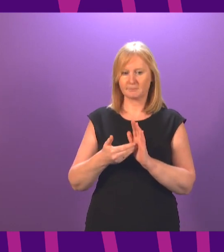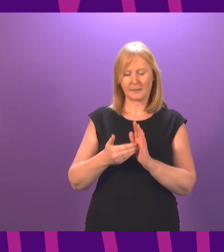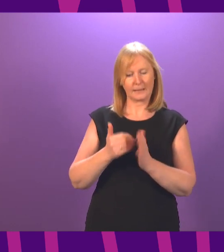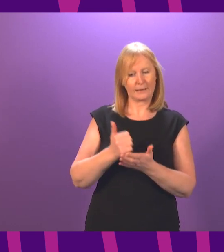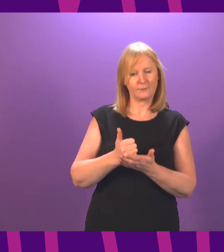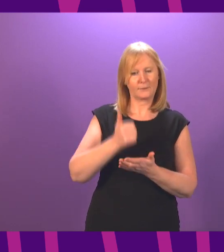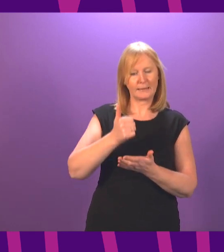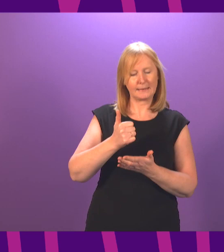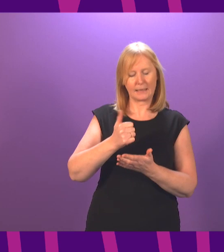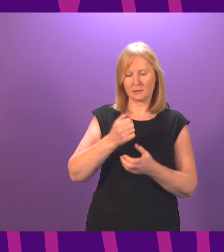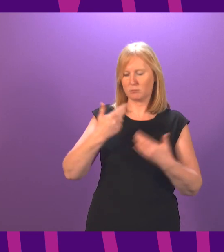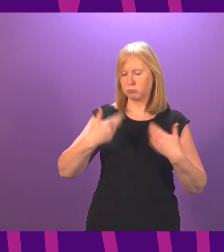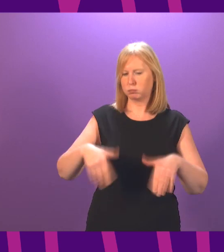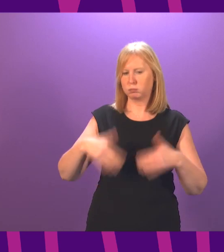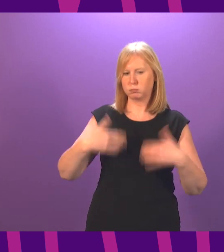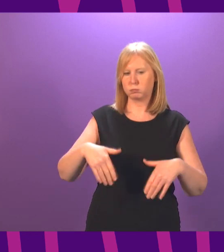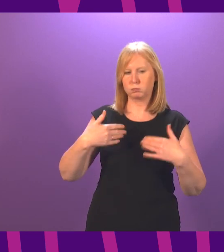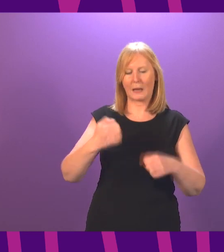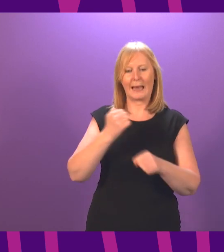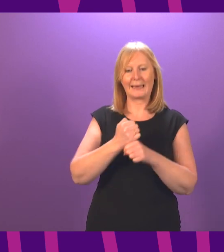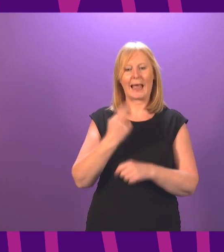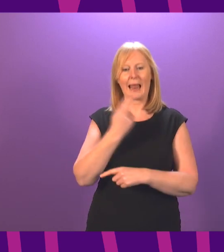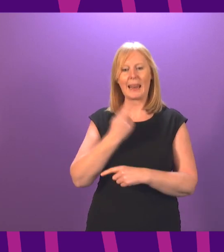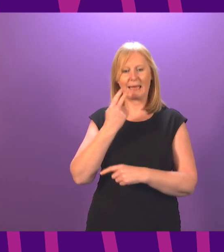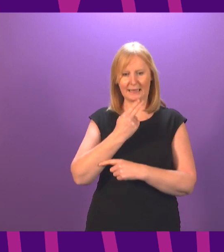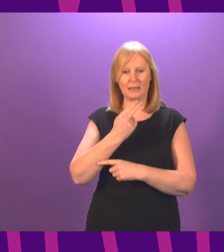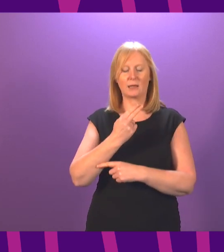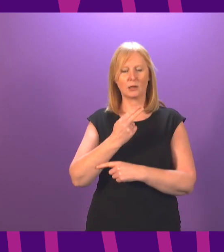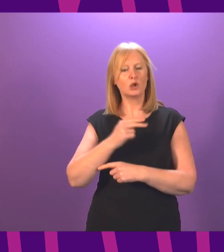and amazing Gaelic nursery at Tollbrae primary in North Lanarkshire, which serves kids across